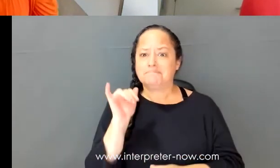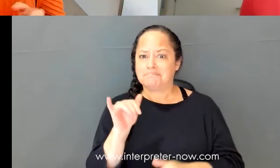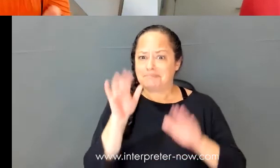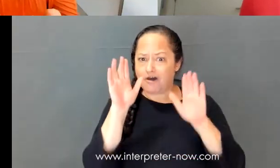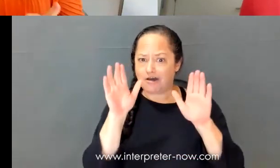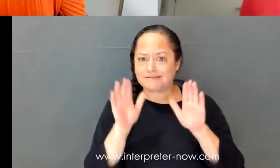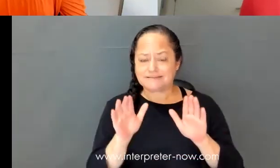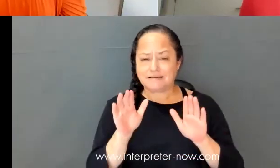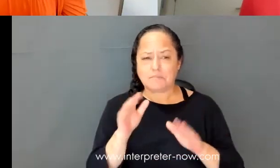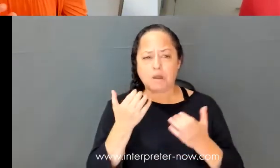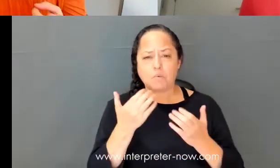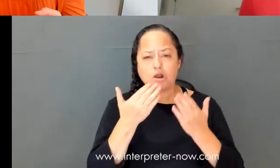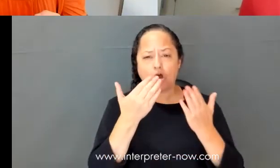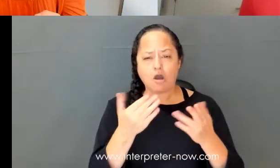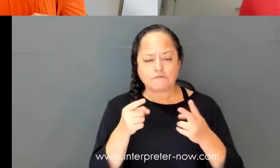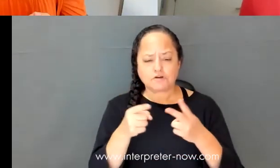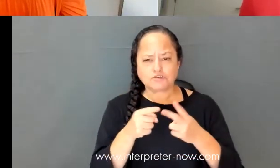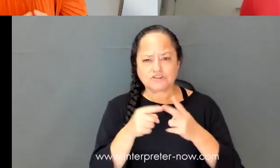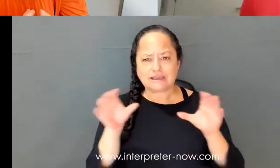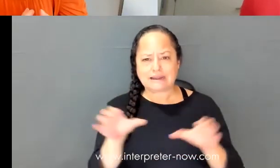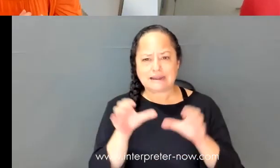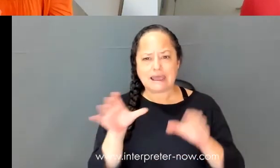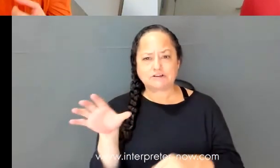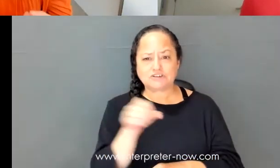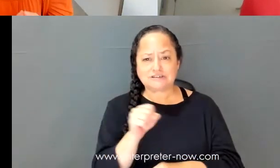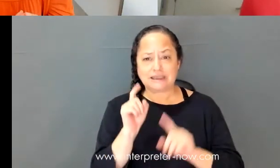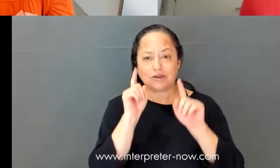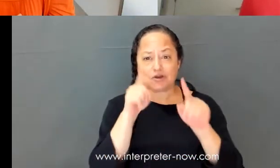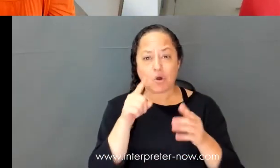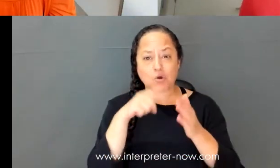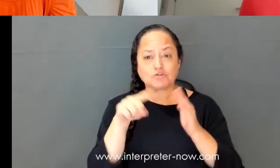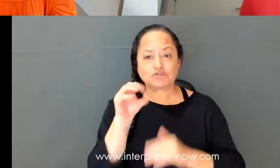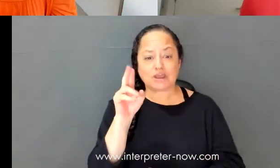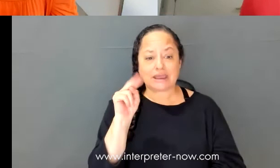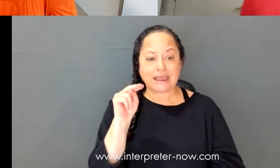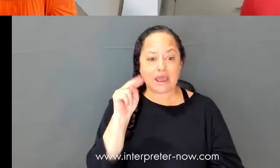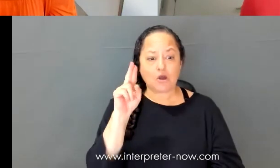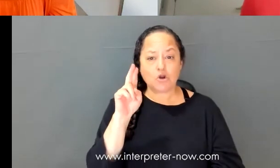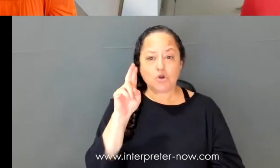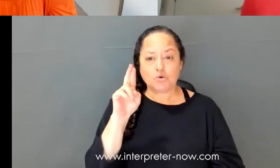And I want to offer a second action you can take is to go check out Ruchika's new book Inclusion on Purpose.